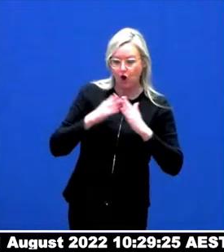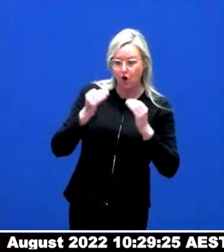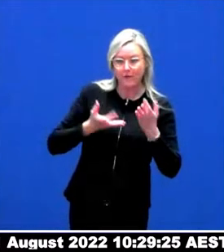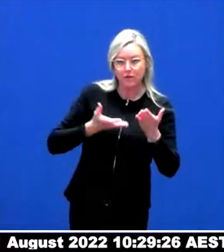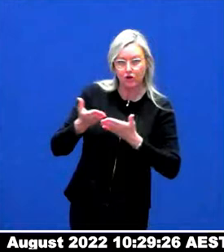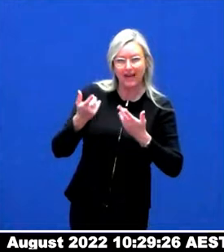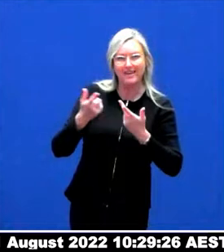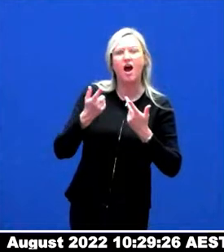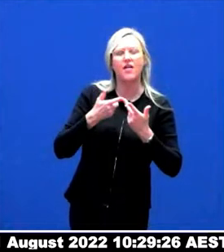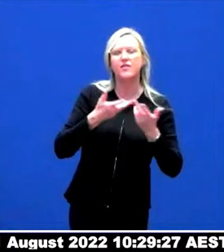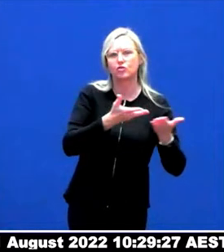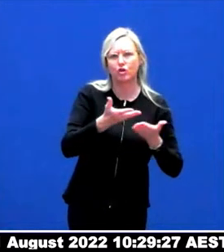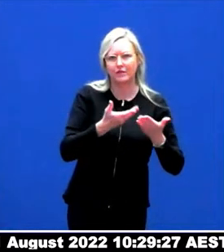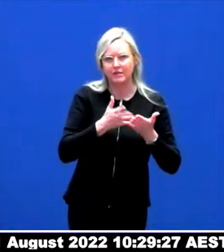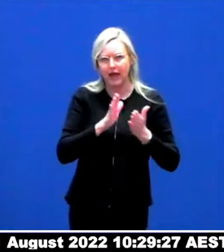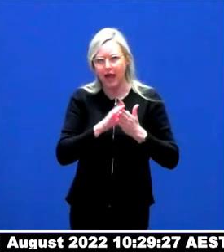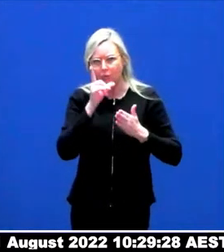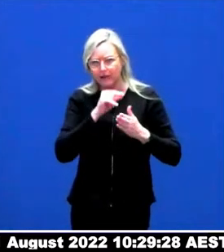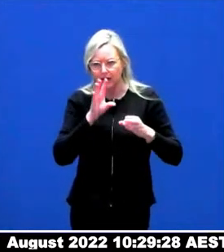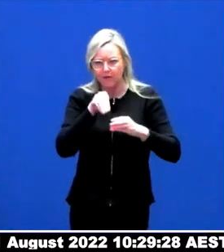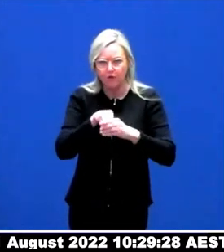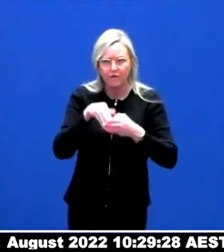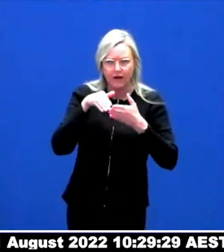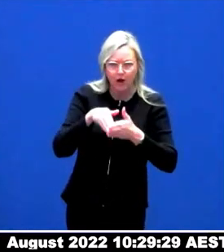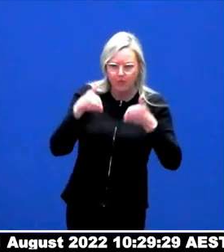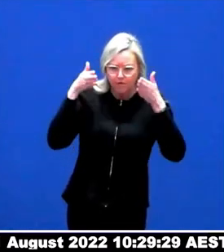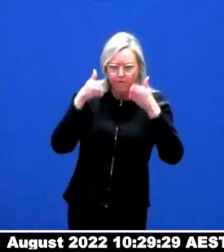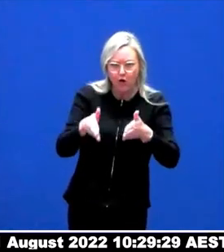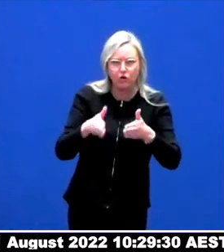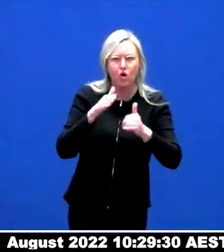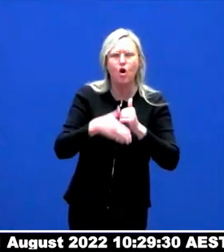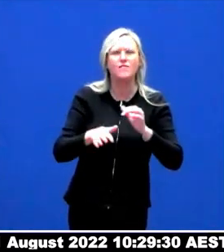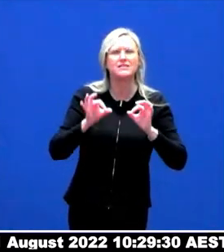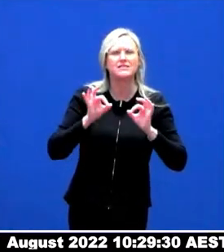services. And that may include focus on particular client groups or services.